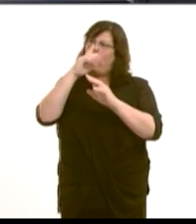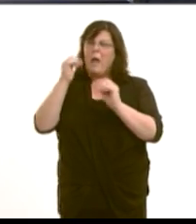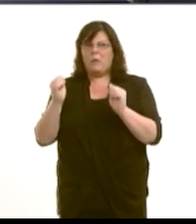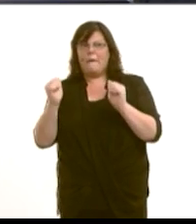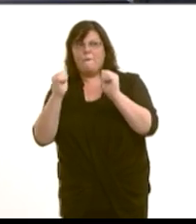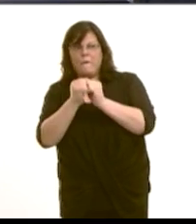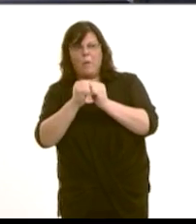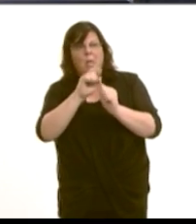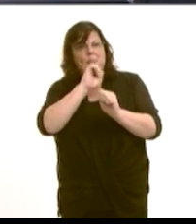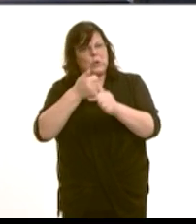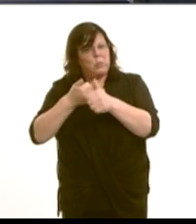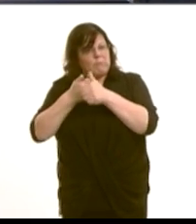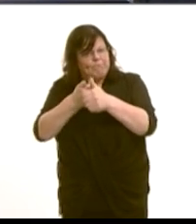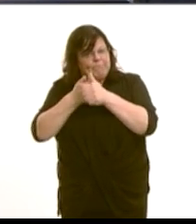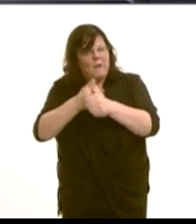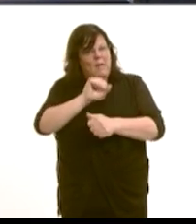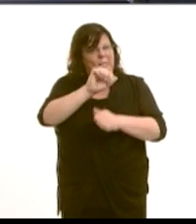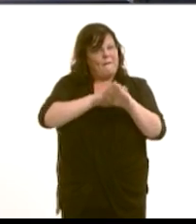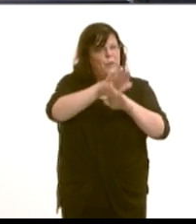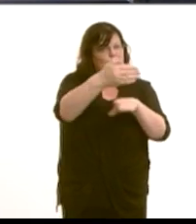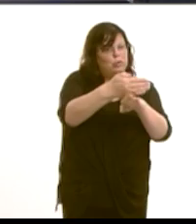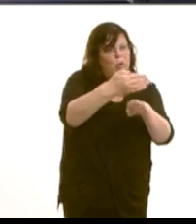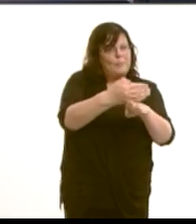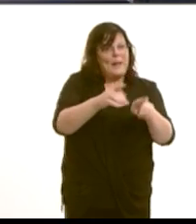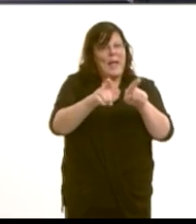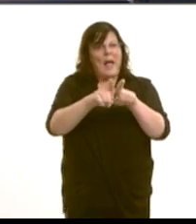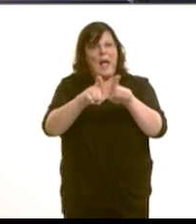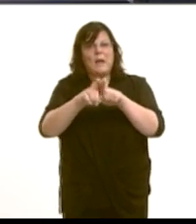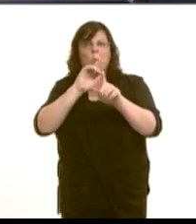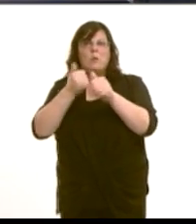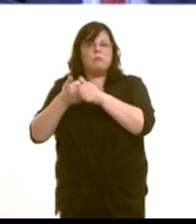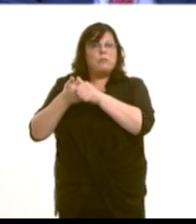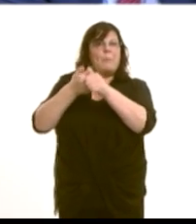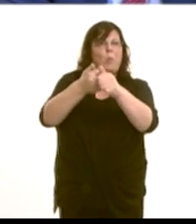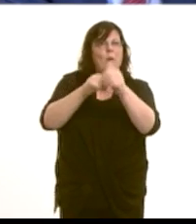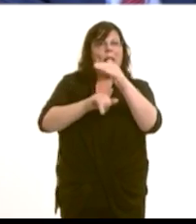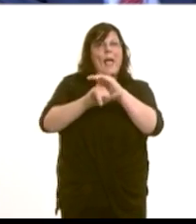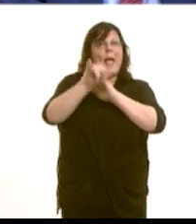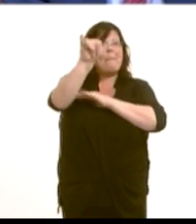fight both for their future livelihood and the industrial jewel in the crown of north Wales? Carwyn Jones: I can give that absolute assurance.